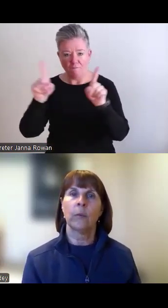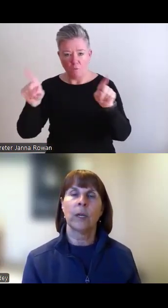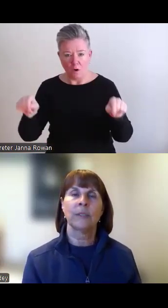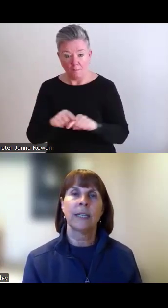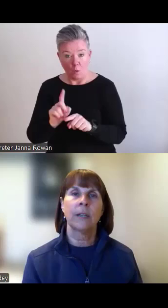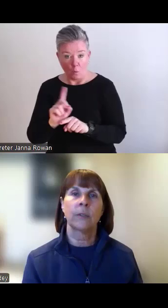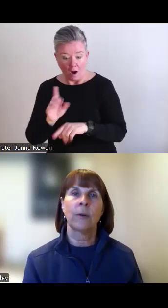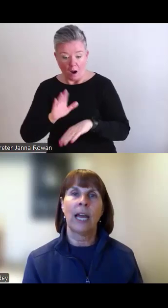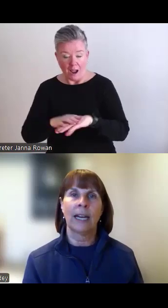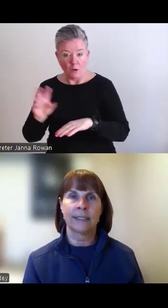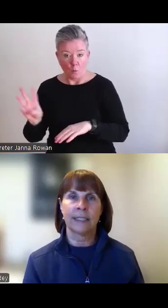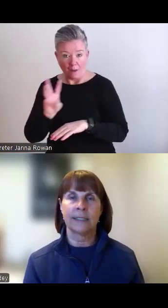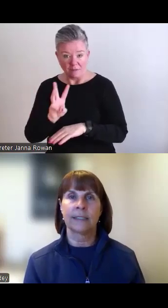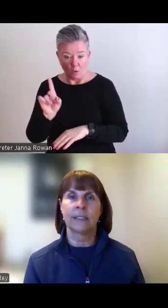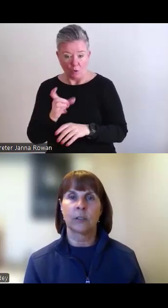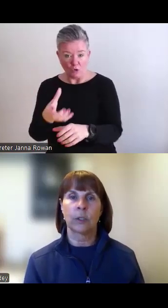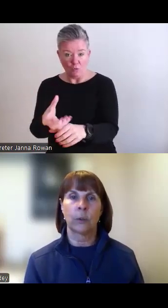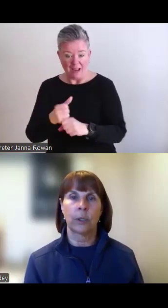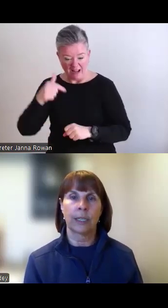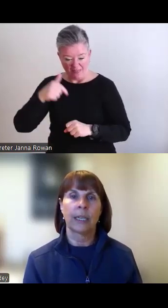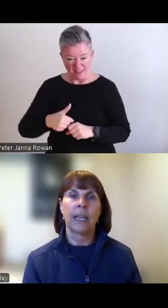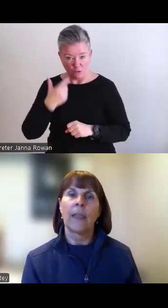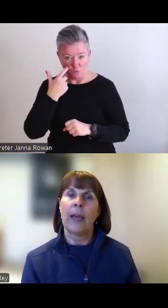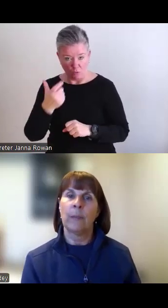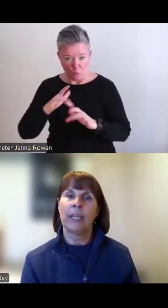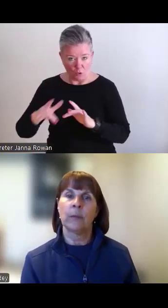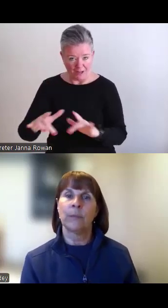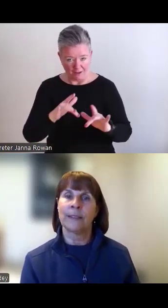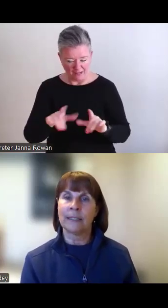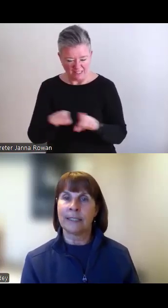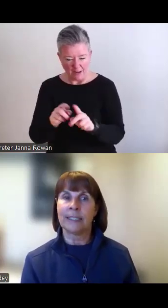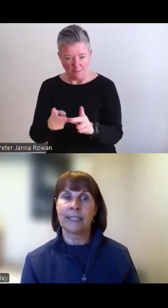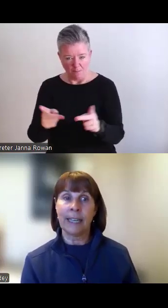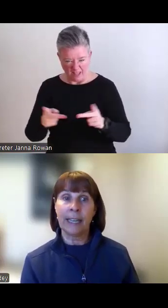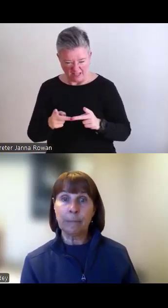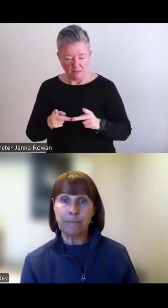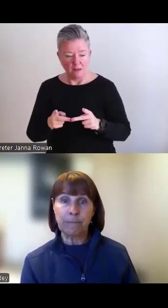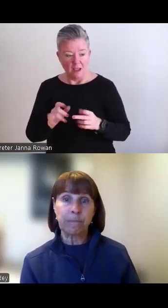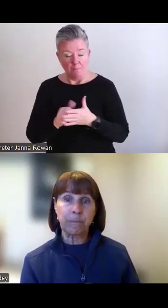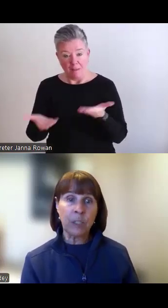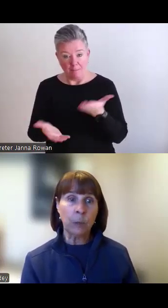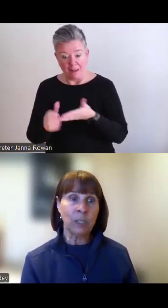on the website where you accessed this recording. That may have been the LEAD-K